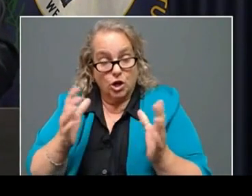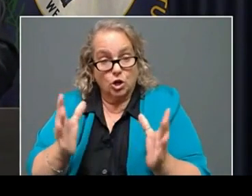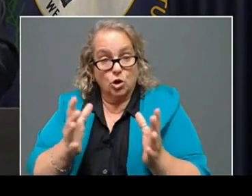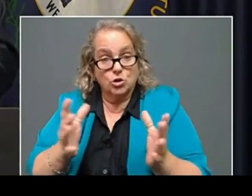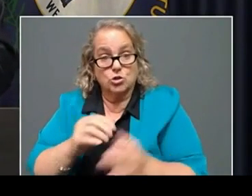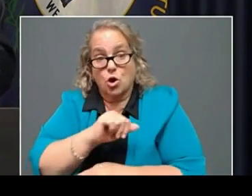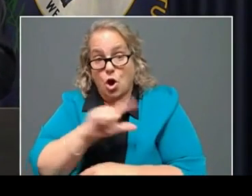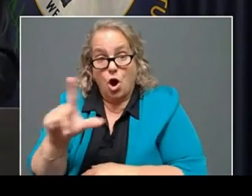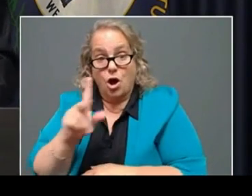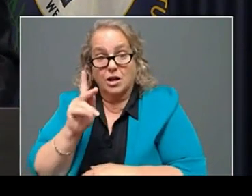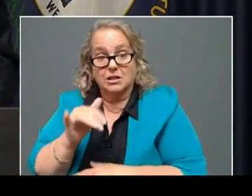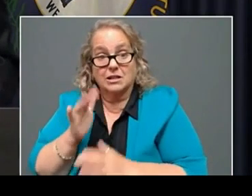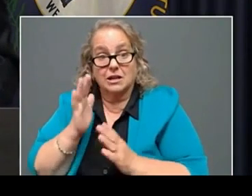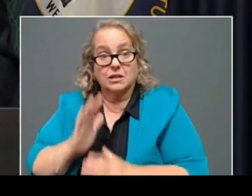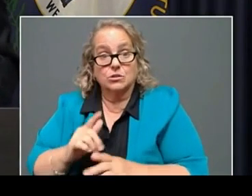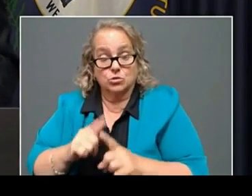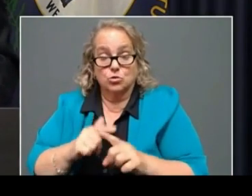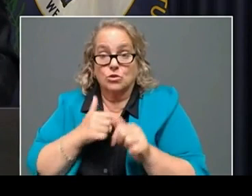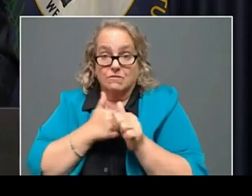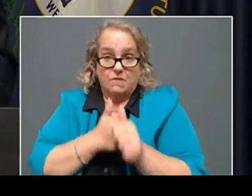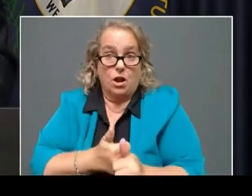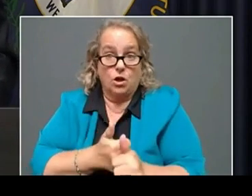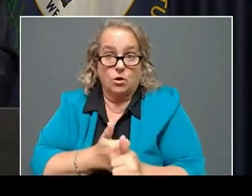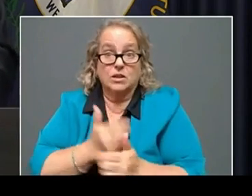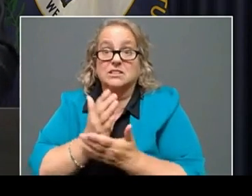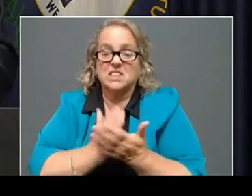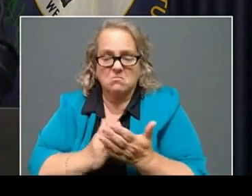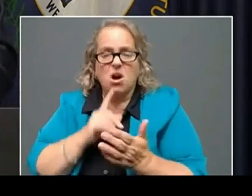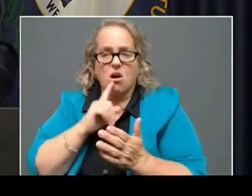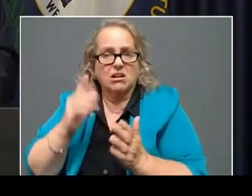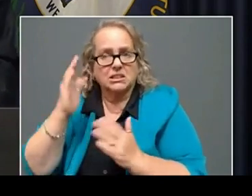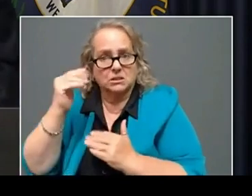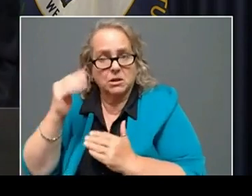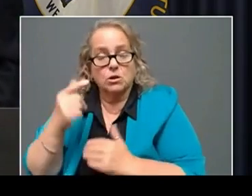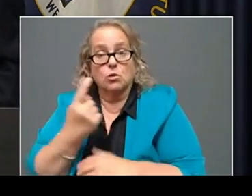to, to follow. Some of these are expected. Um, One is a little bit uh